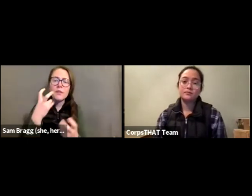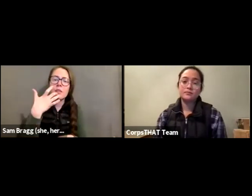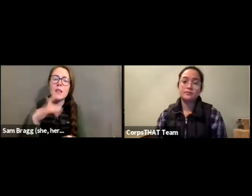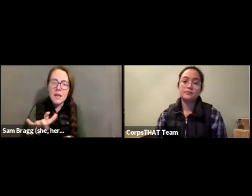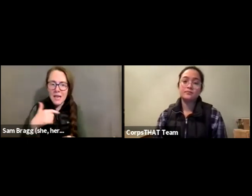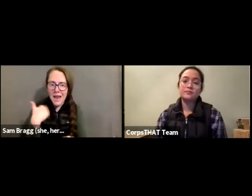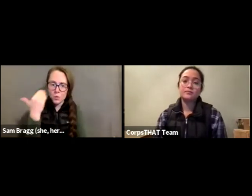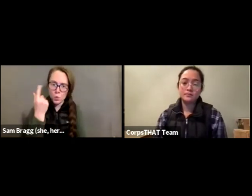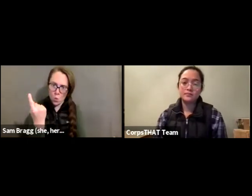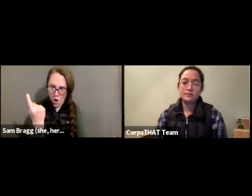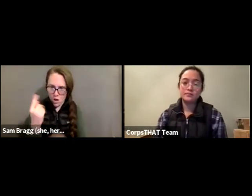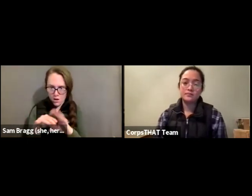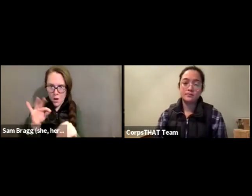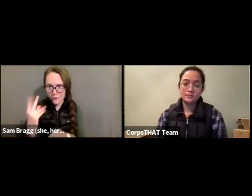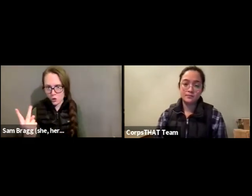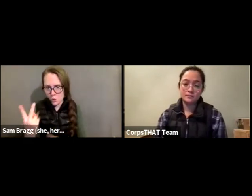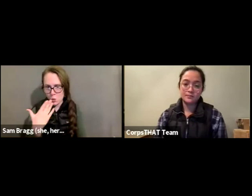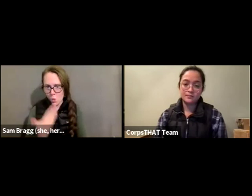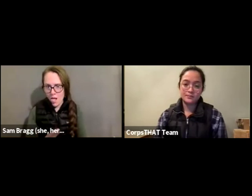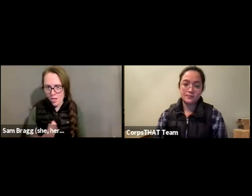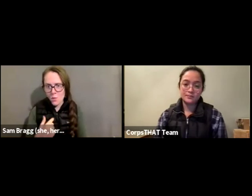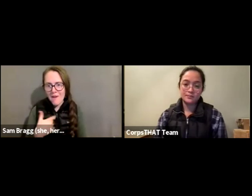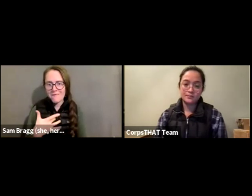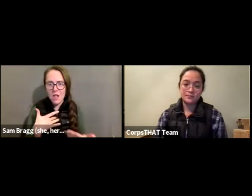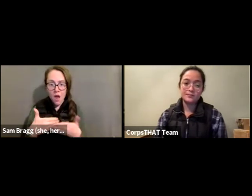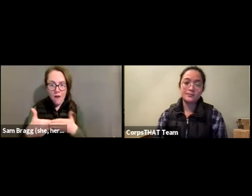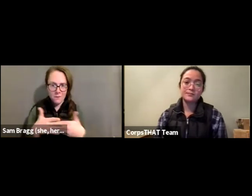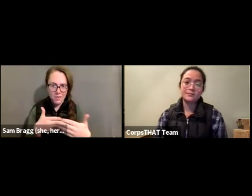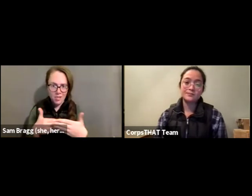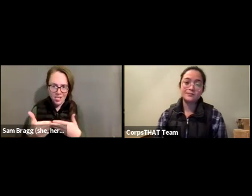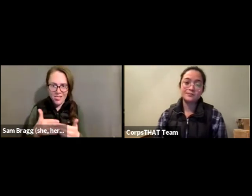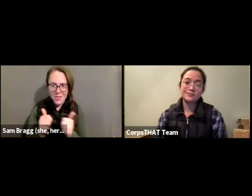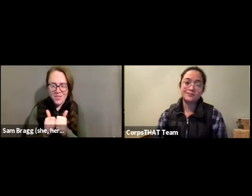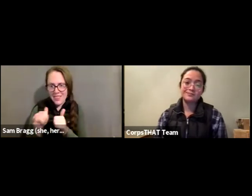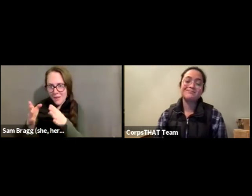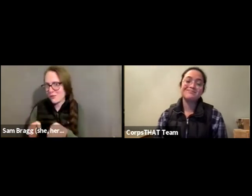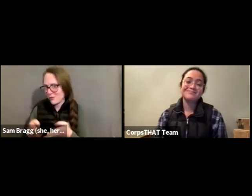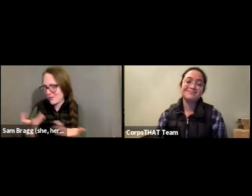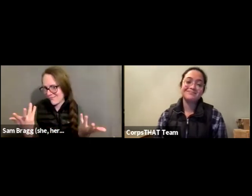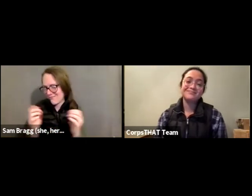so obviously establishing clear communication is really important and i was lucky to know